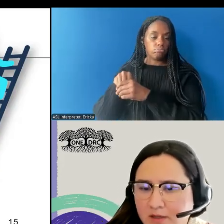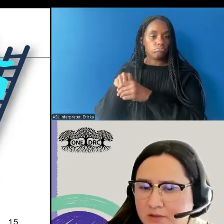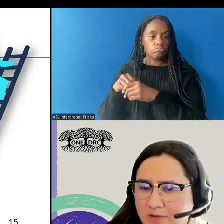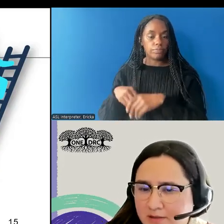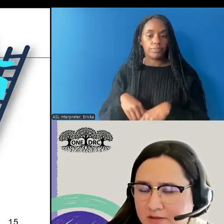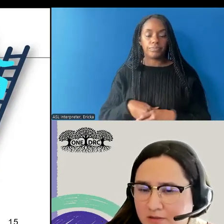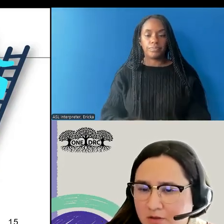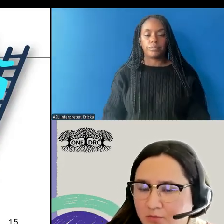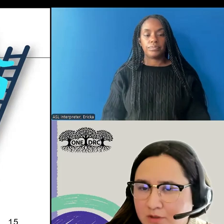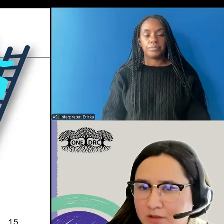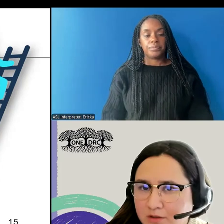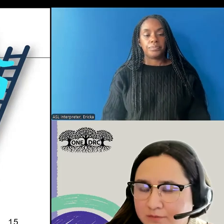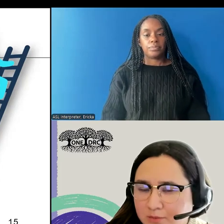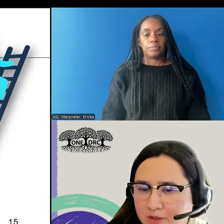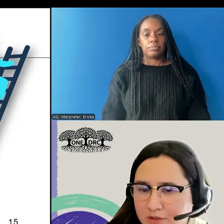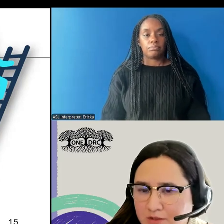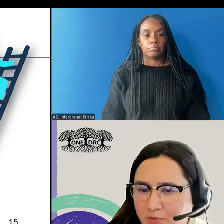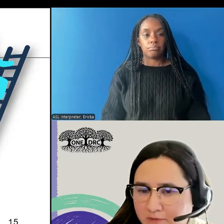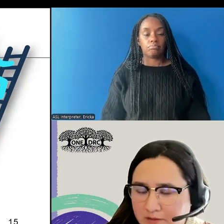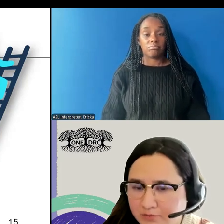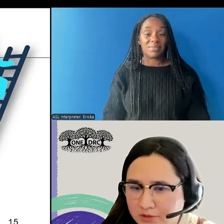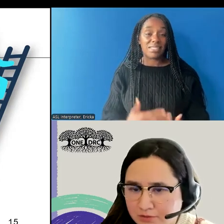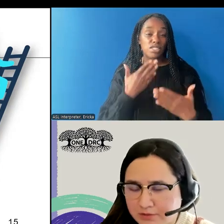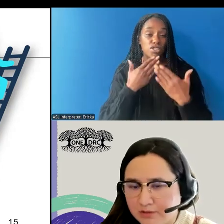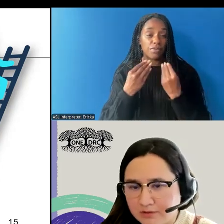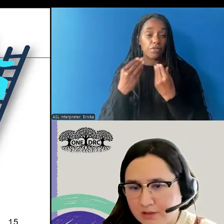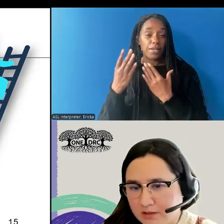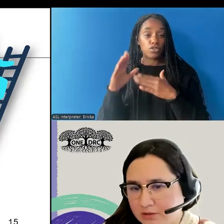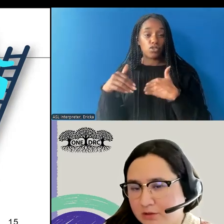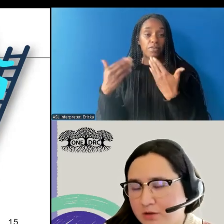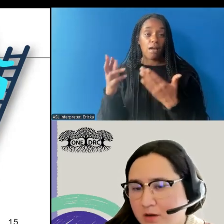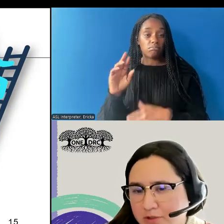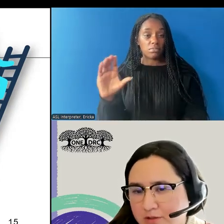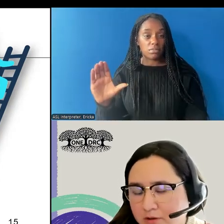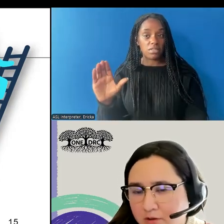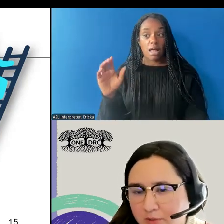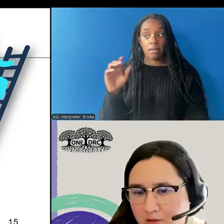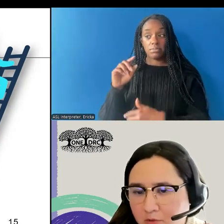And so that's, you know, really good information to provide the regional center. It's like these are the options that are available.